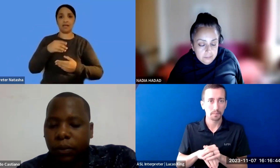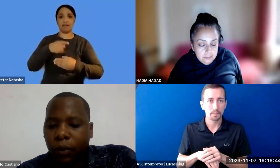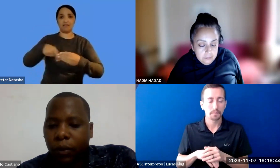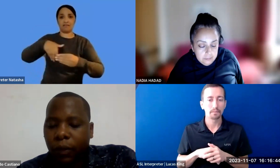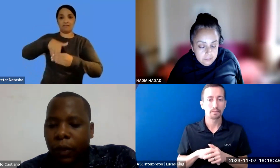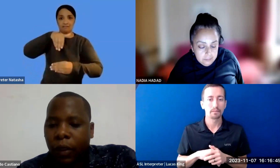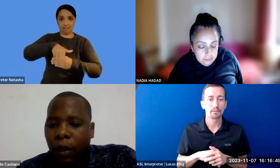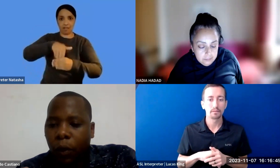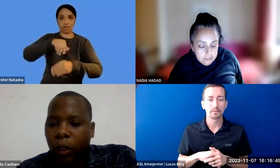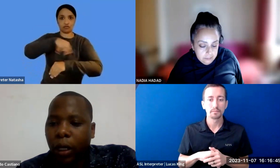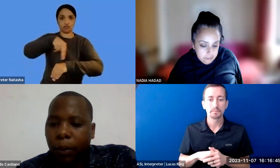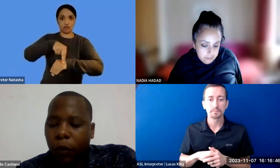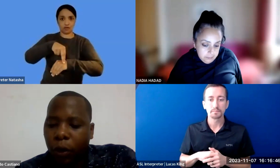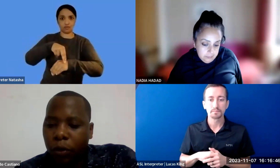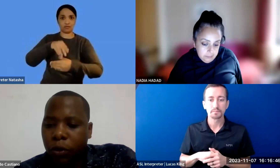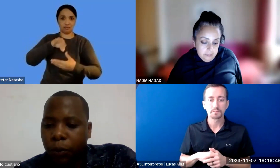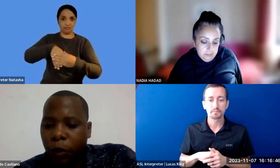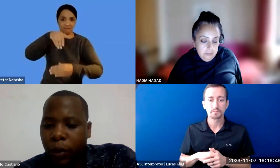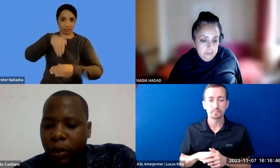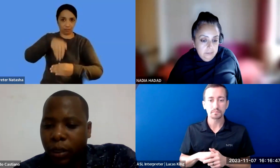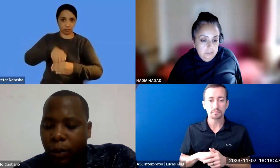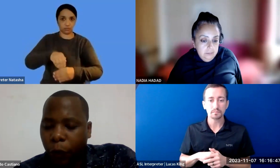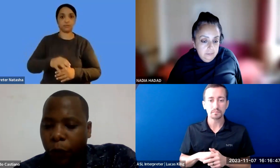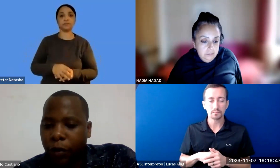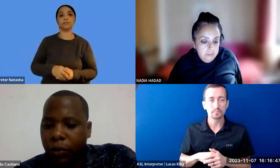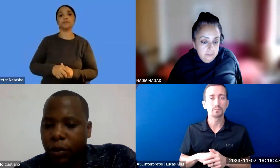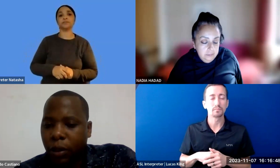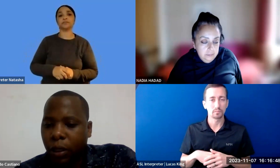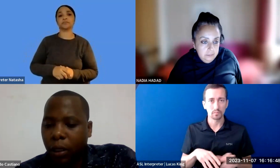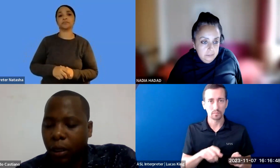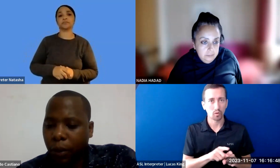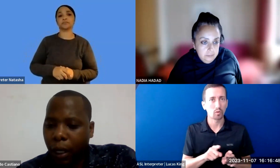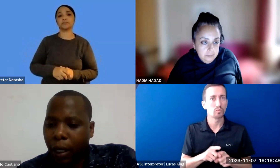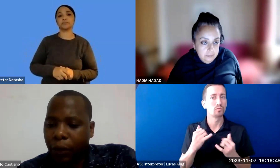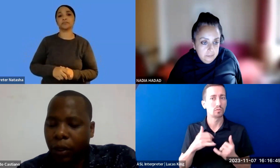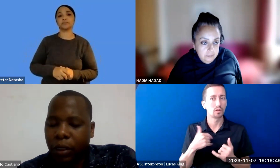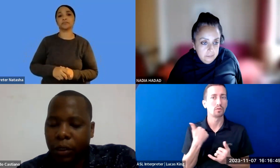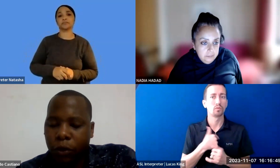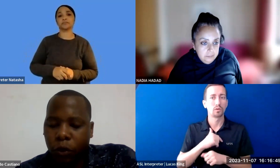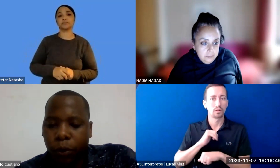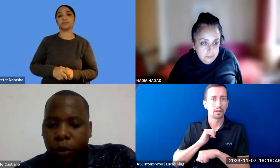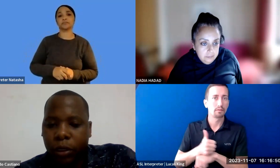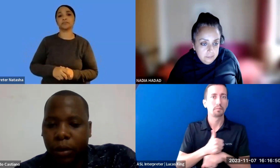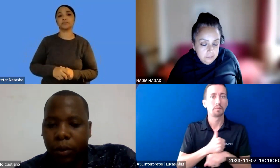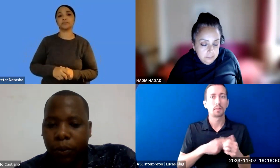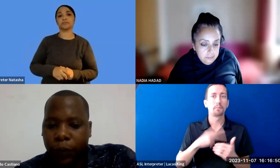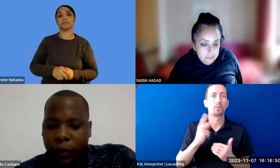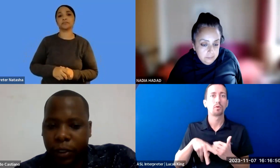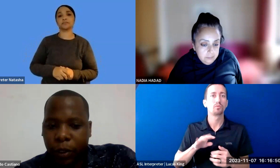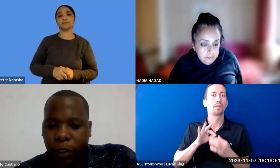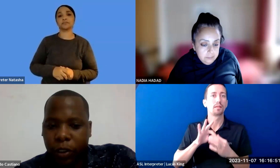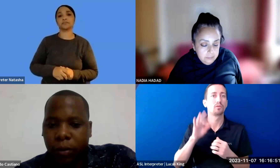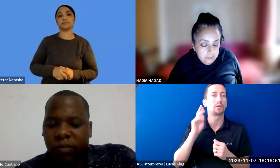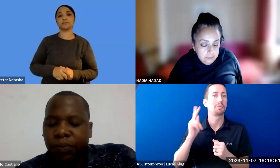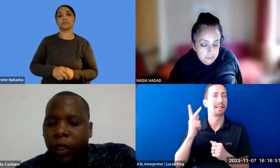So we are also implementing programs related to political participation.